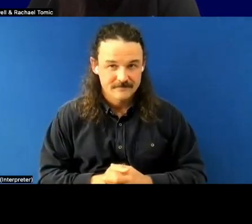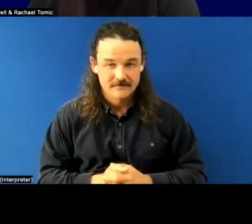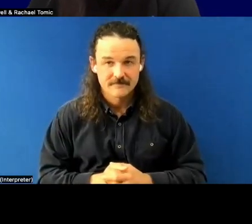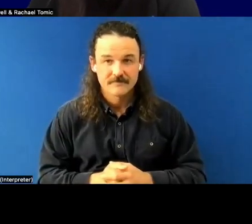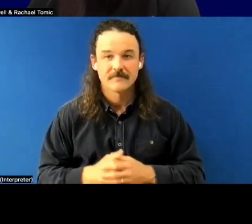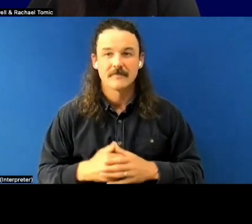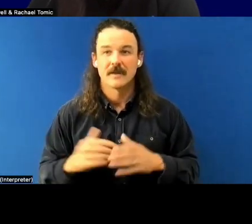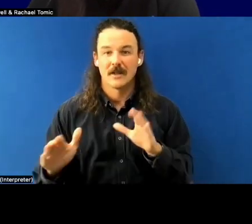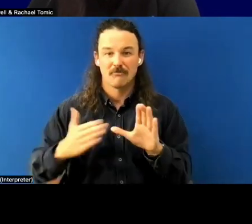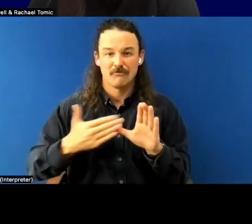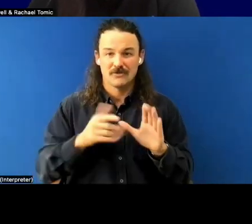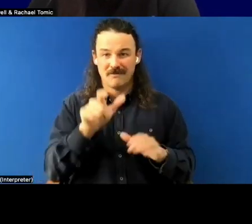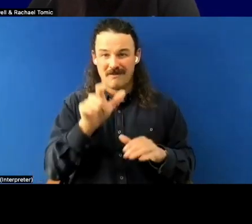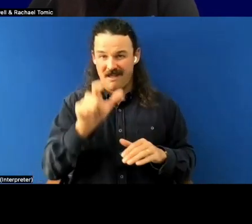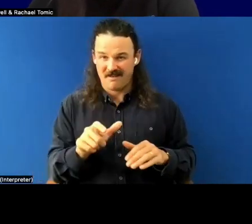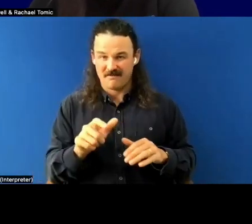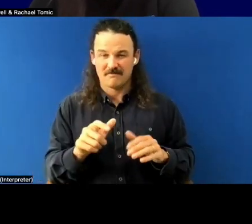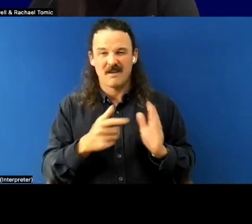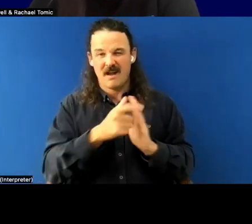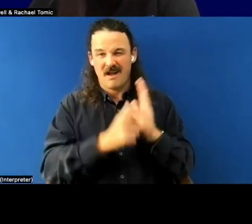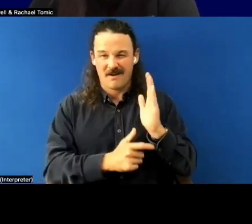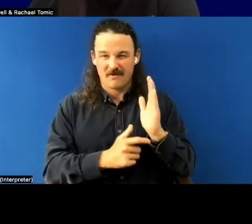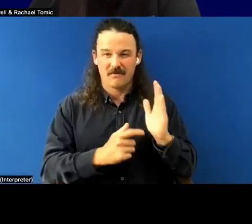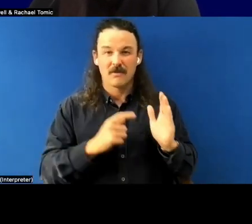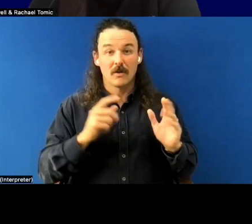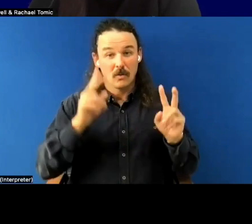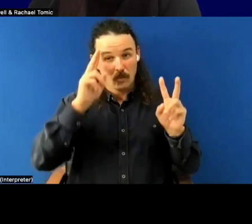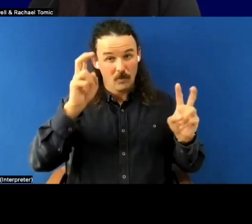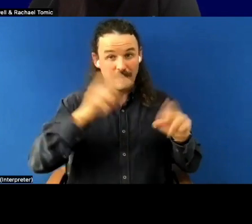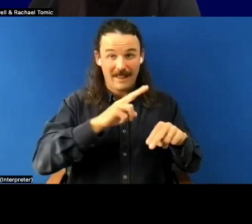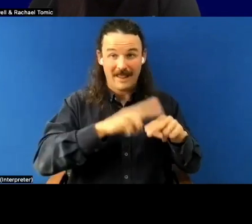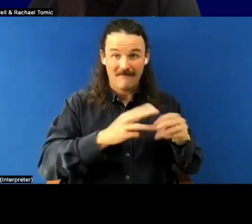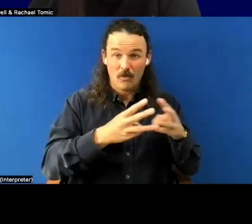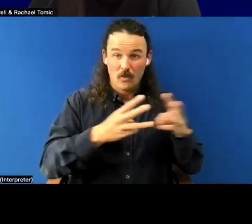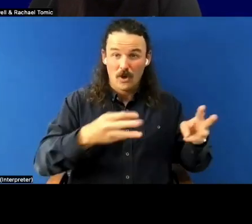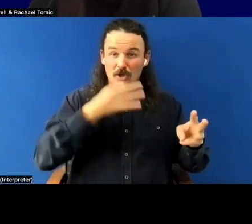"The F-Words of Childhood Disability: I swear this is how we should all think".